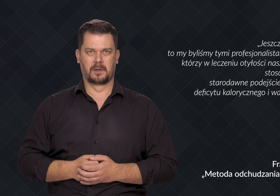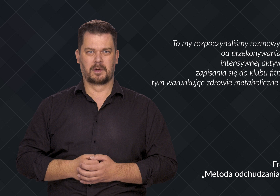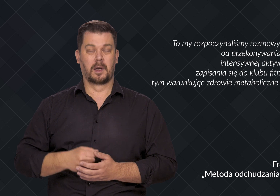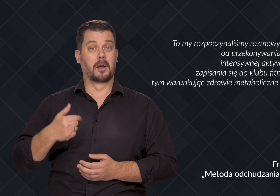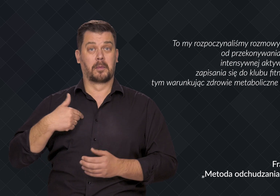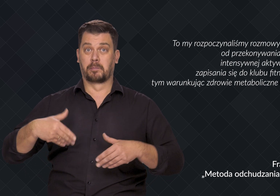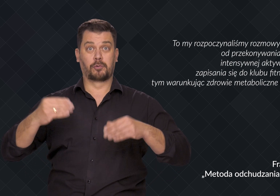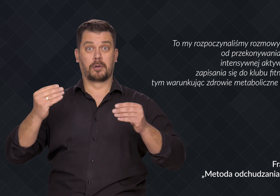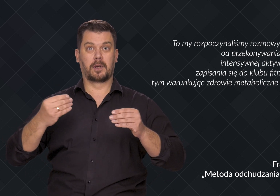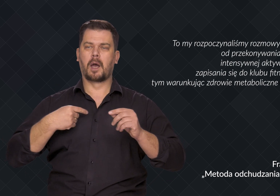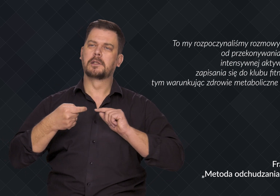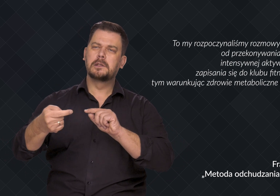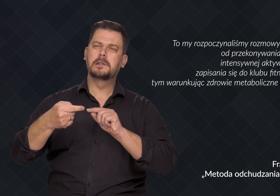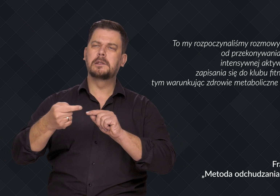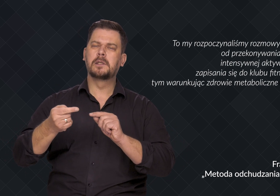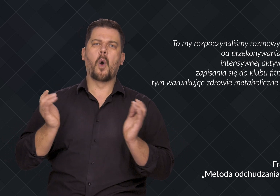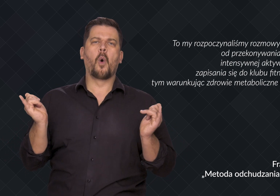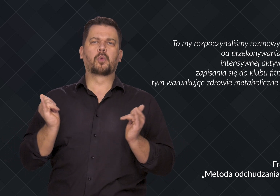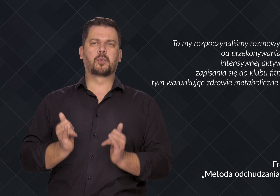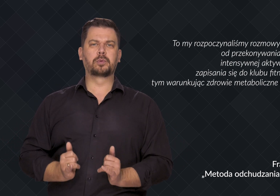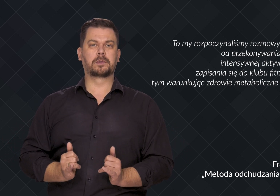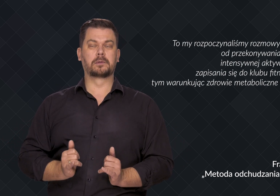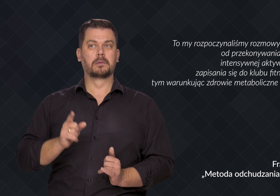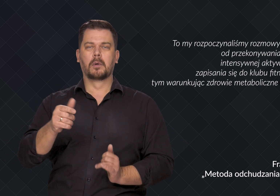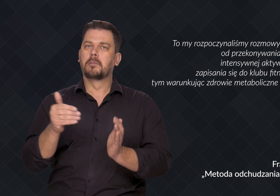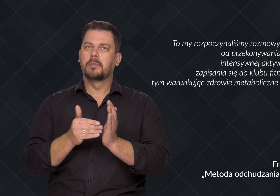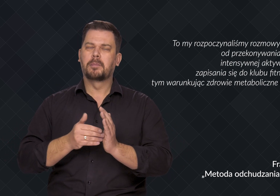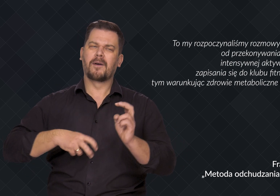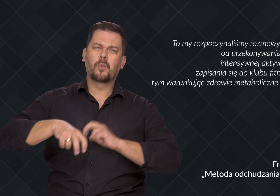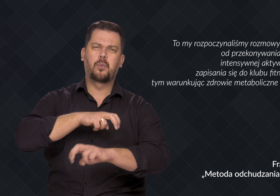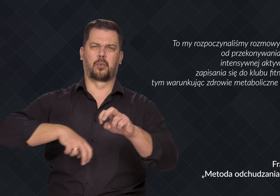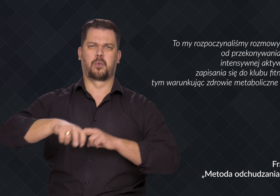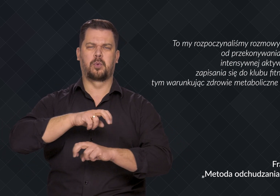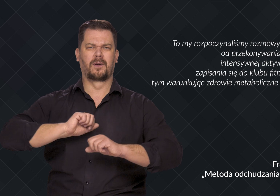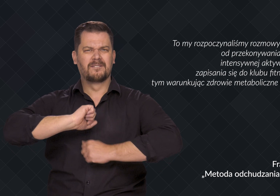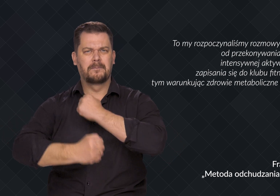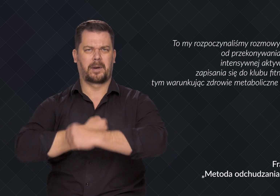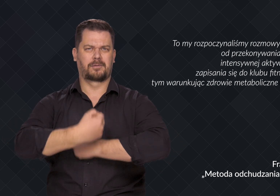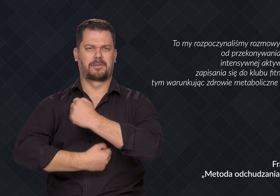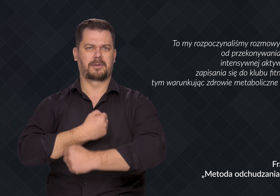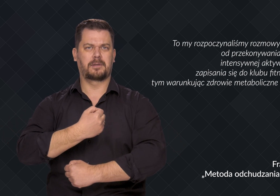We initiated conversations about weight loss by convincing you of the necessity of intensive physical activity,